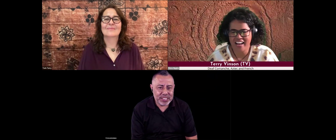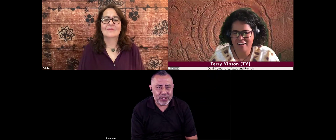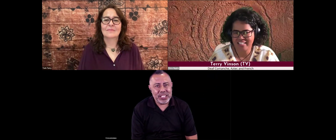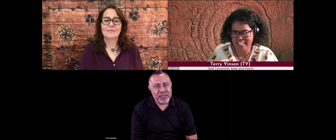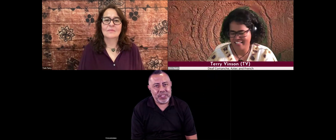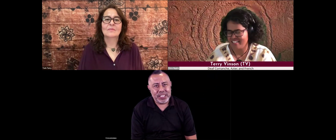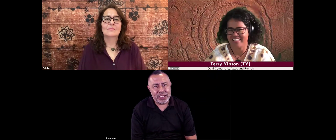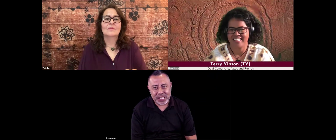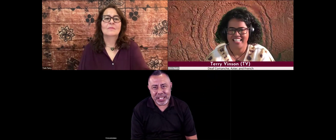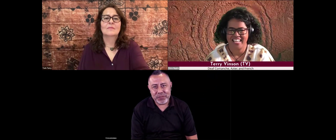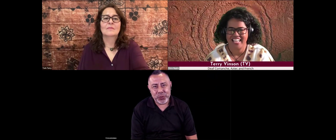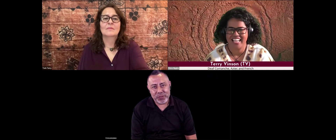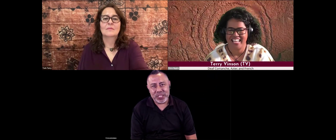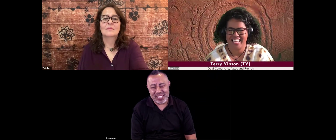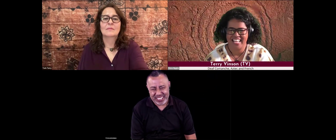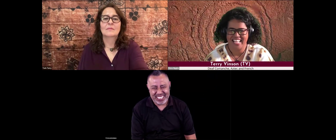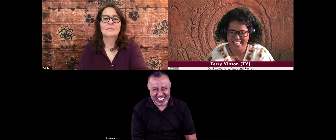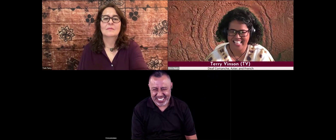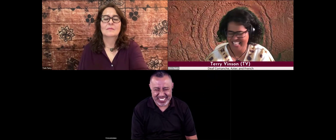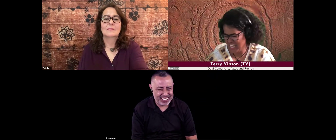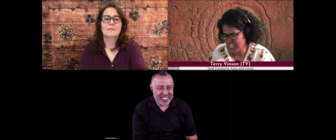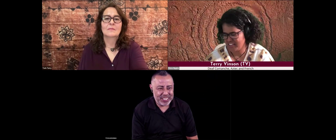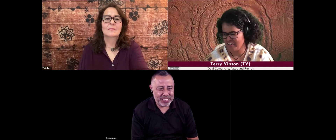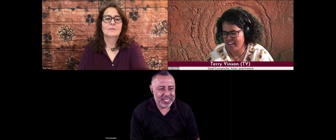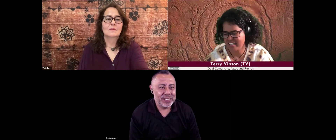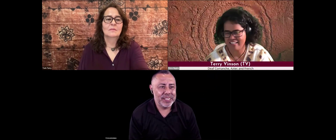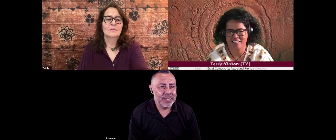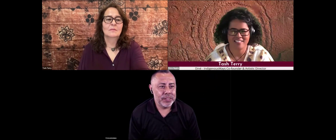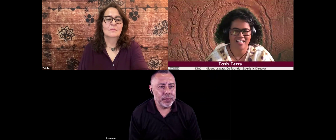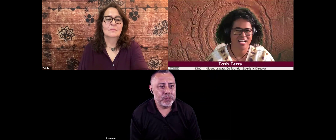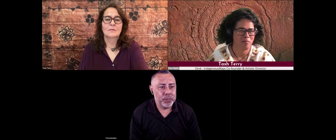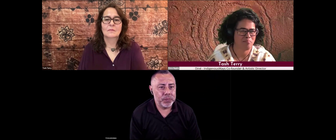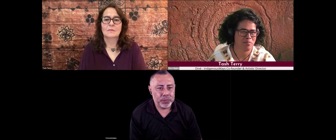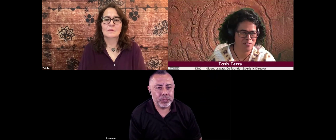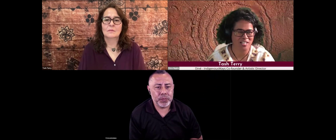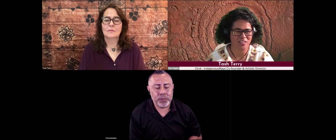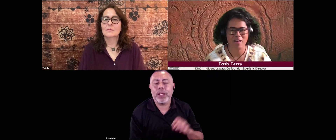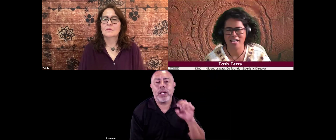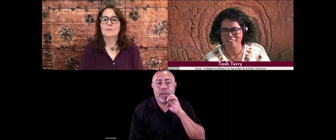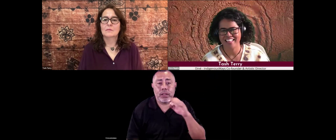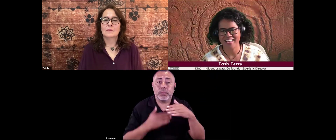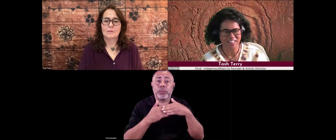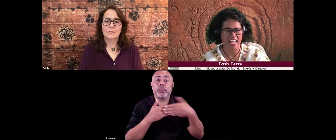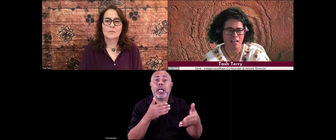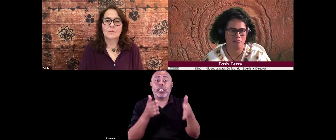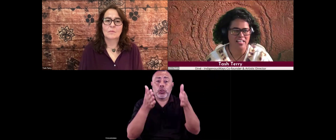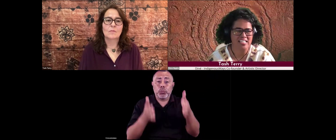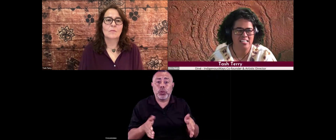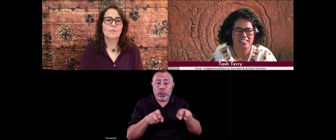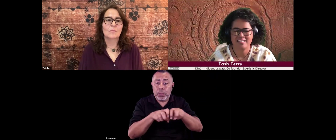Or. Very definitely. Love to everyone. So our next person on the panel that we have. Is Tosh Terry who is Danai.